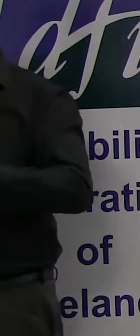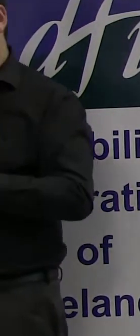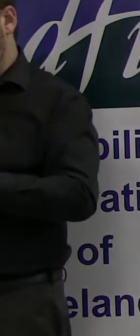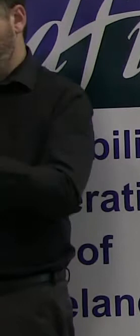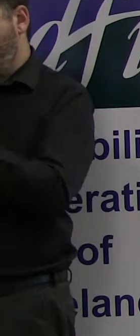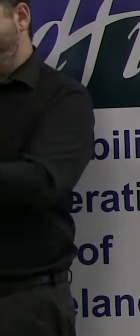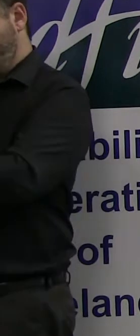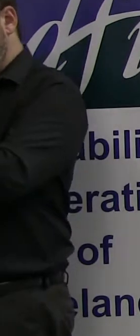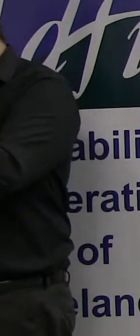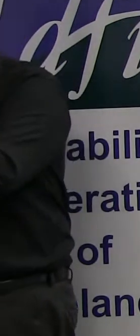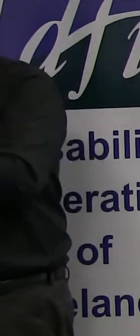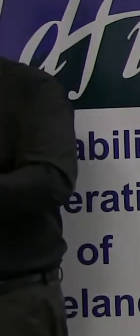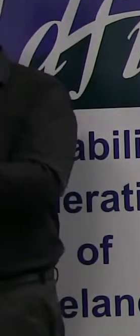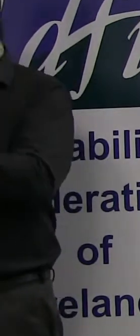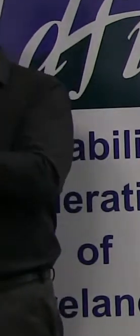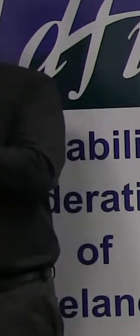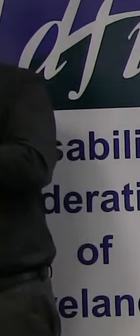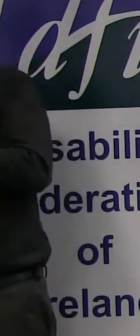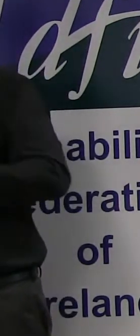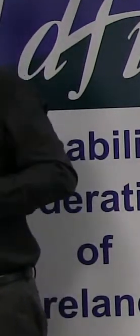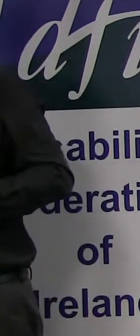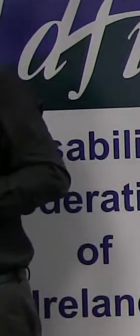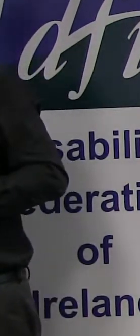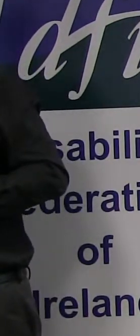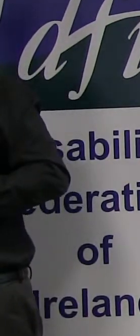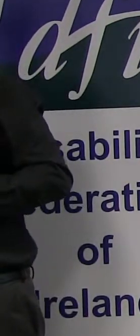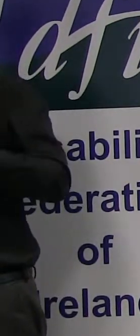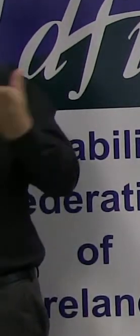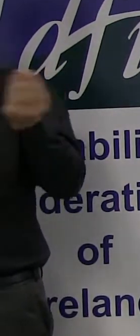goes that's how it works and we need to be clear around that and trustees cleared